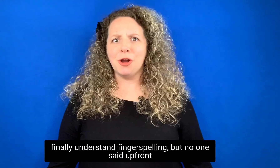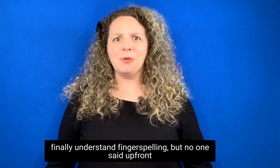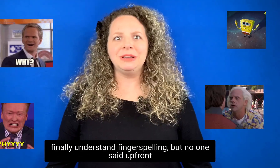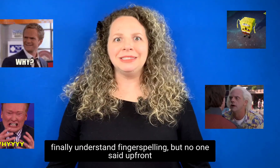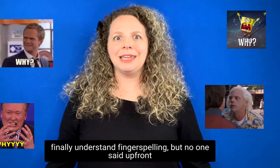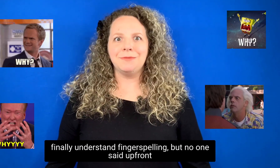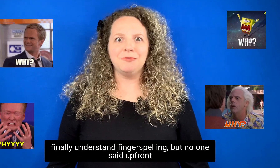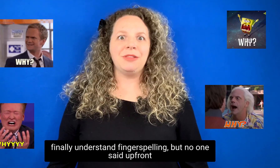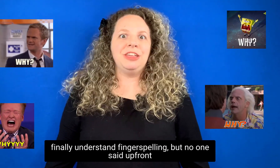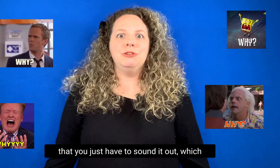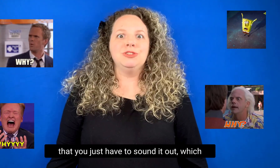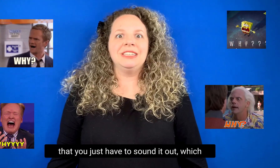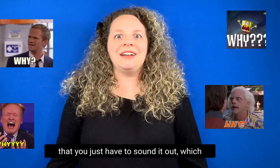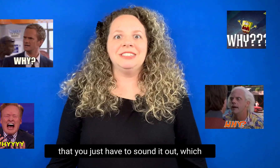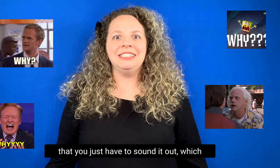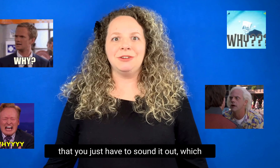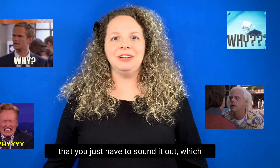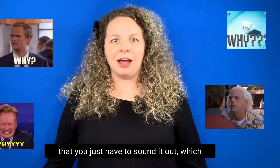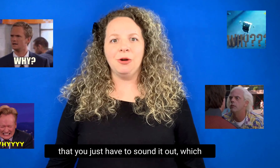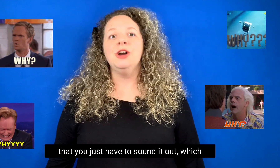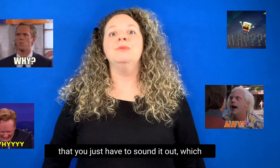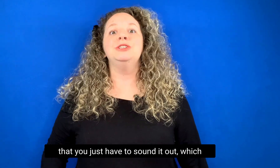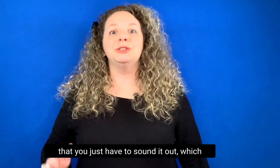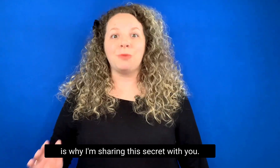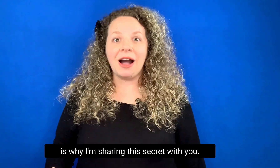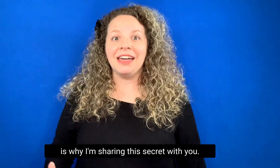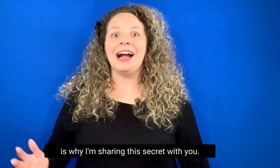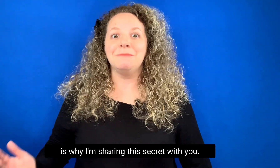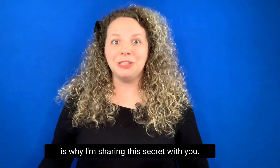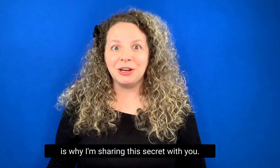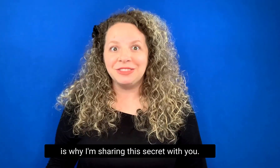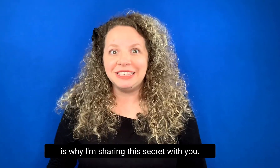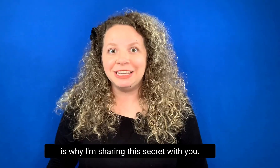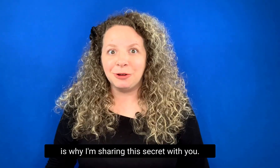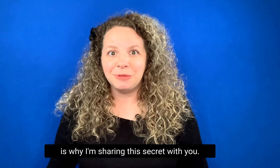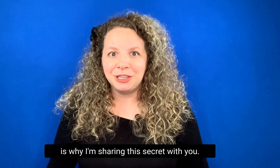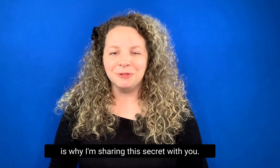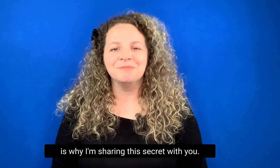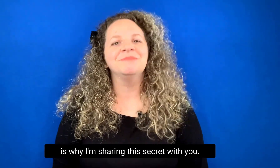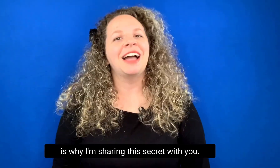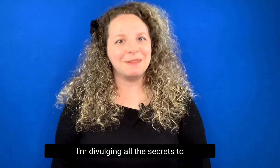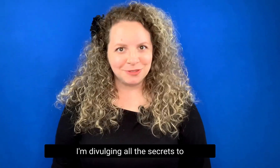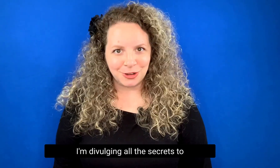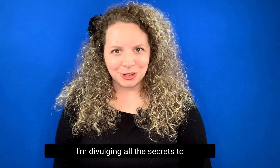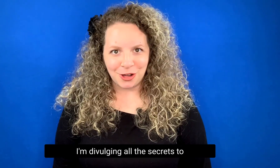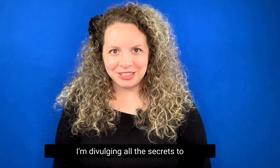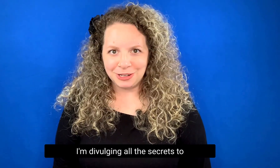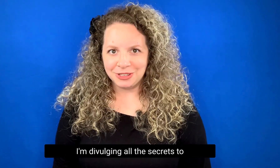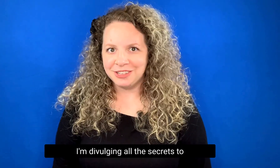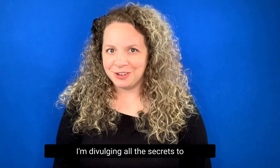But no one said up front that you just have to sound it out, which is why I’m sharing the secret with you. I’m divulging all the secrets